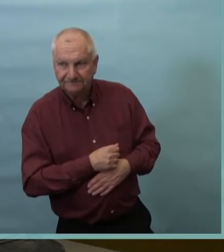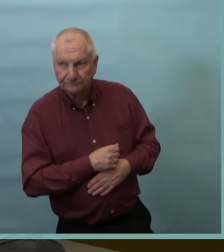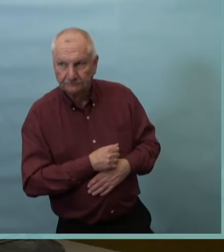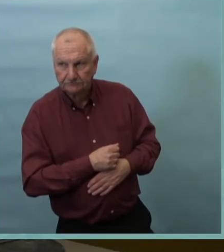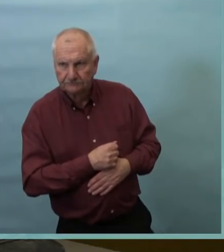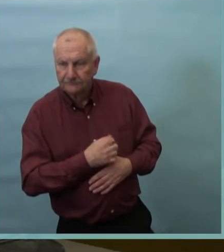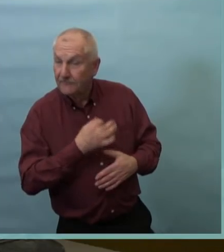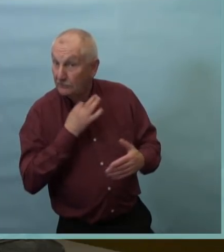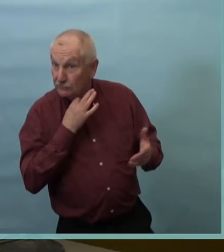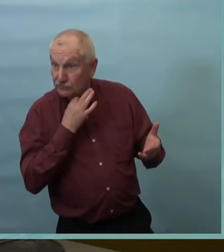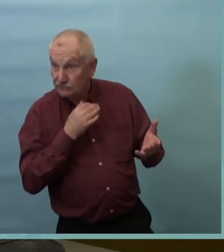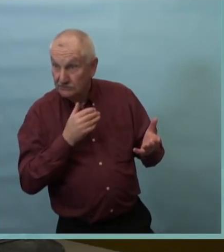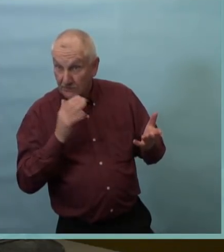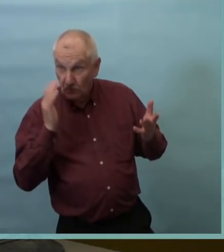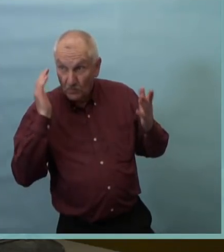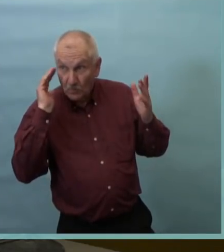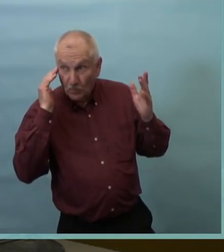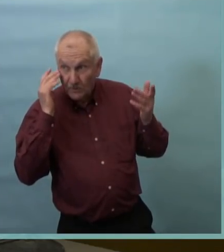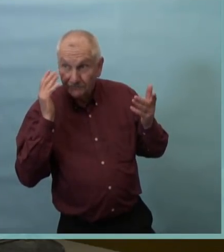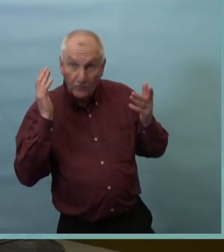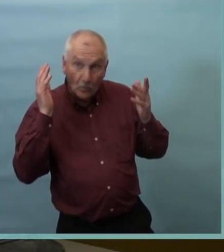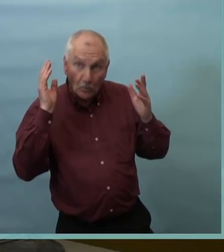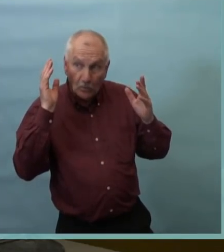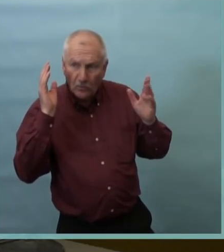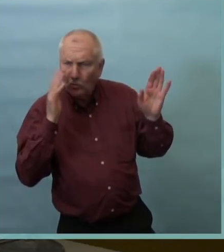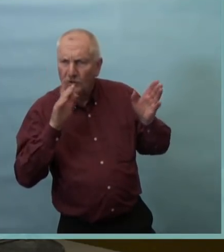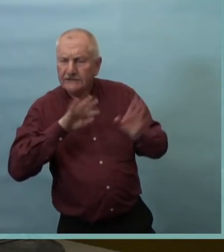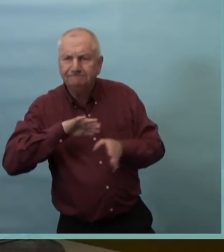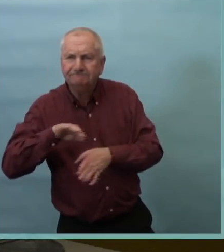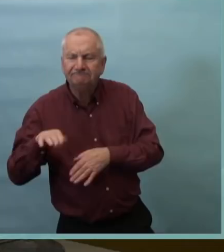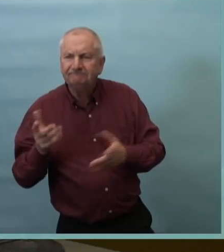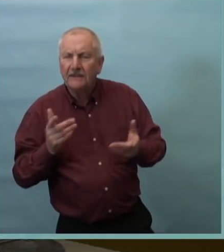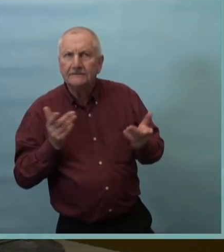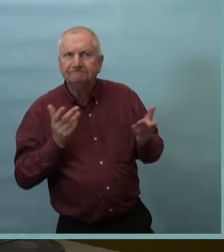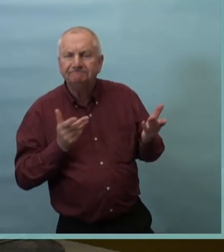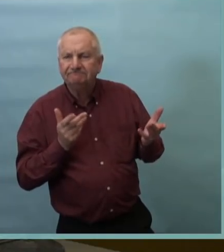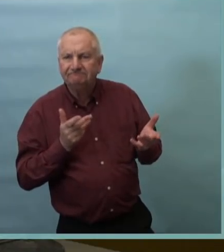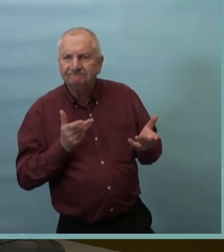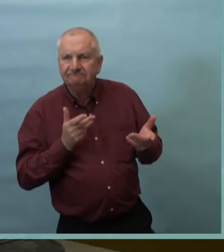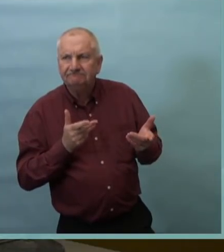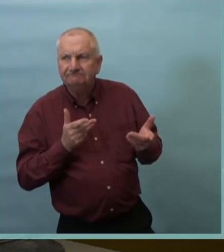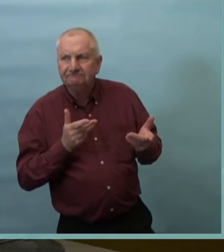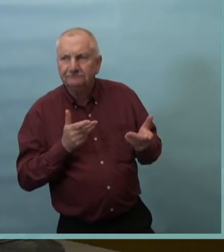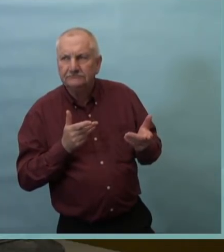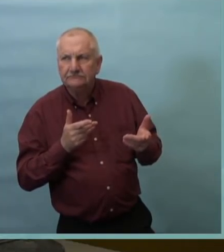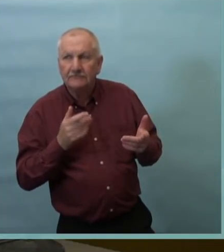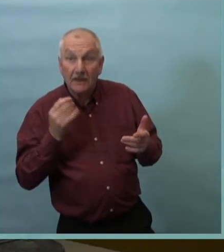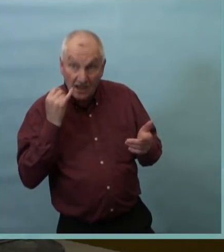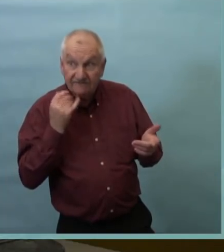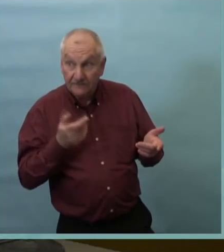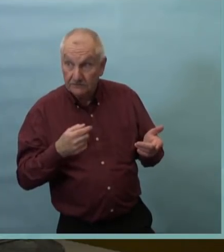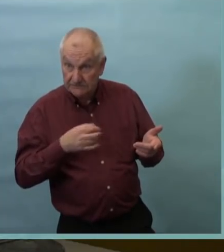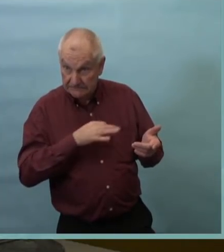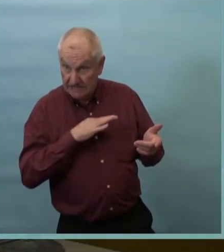go down to one staff or like per having staff at one facility I imagine a lot of